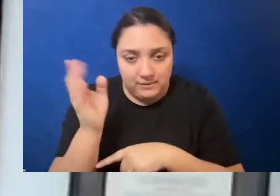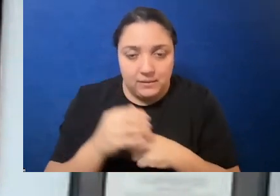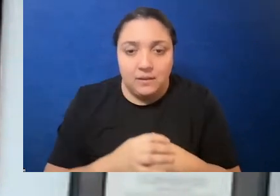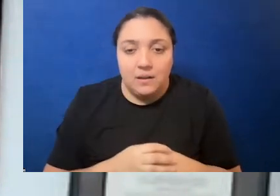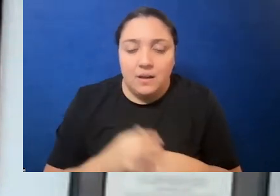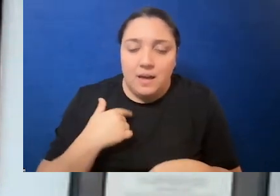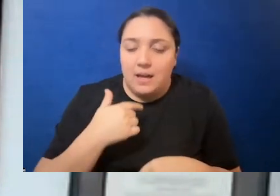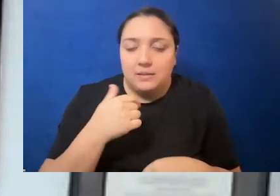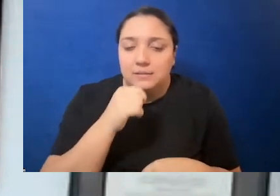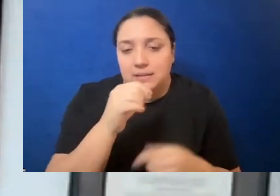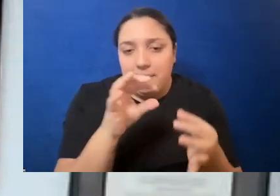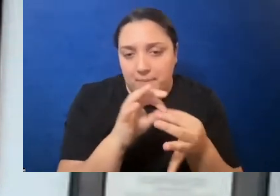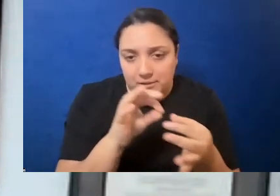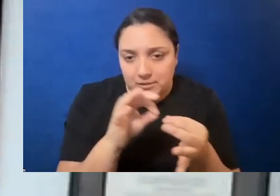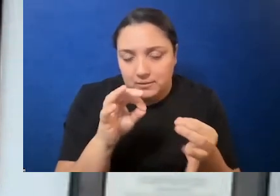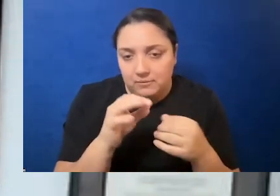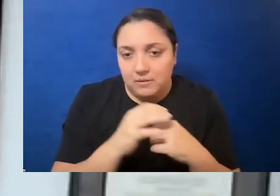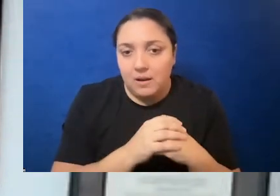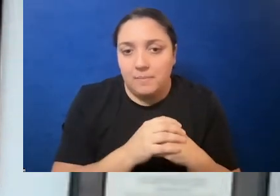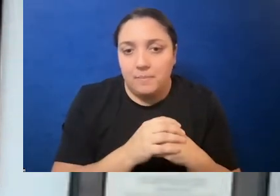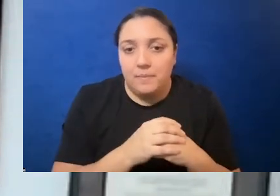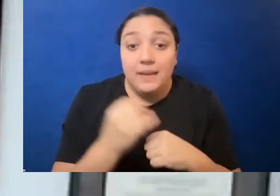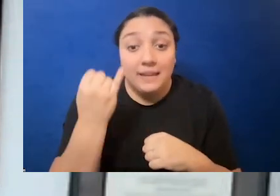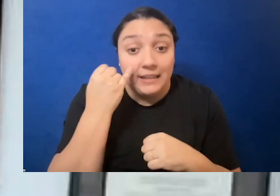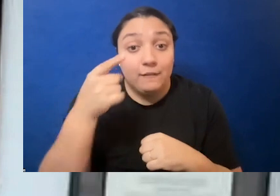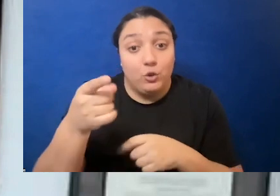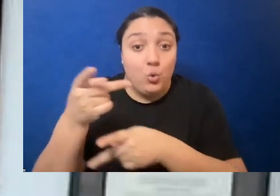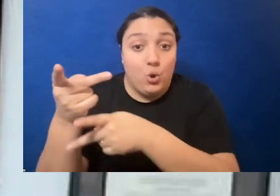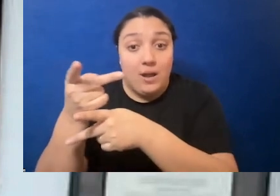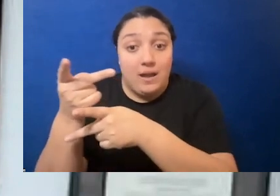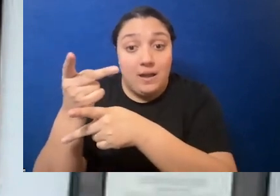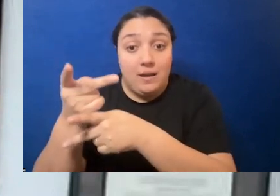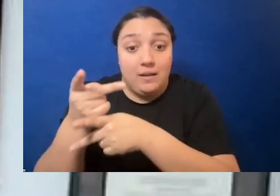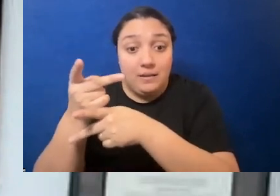I DIDN'T REALLY MENTION THIS, BUT IF YOU ARE A CAREGIVER WITH